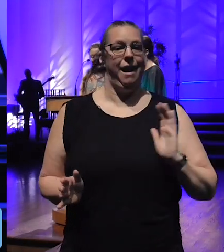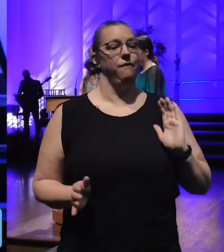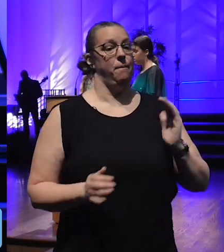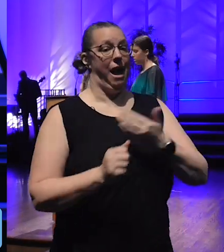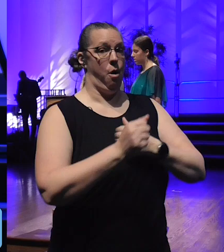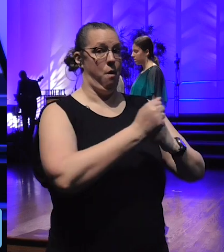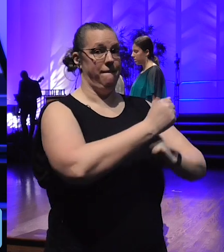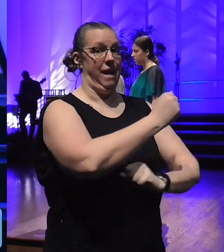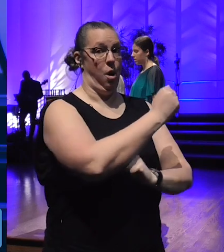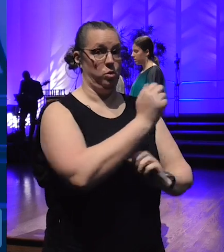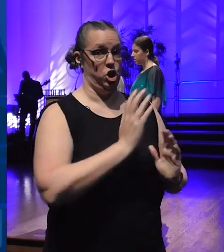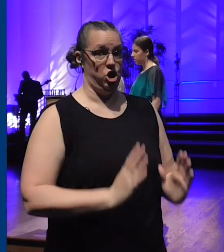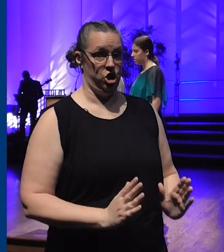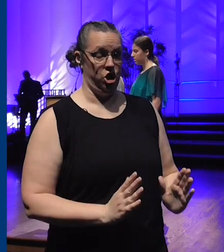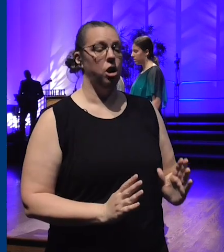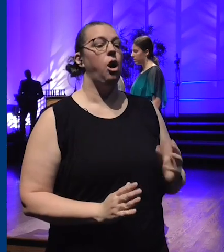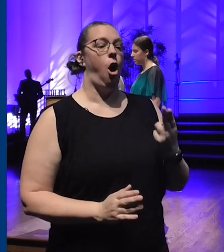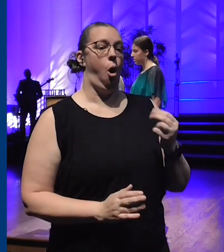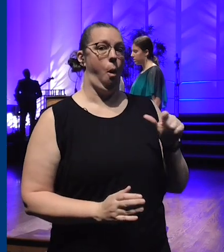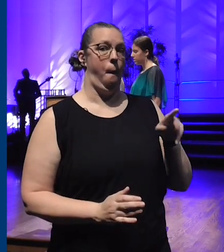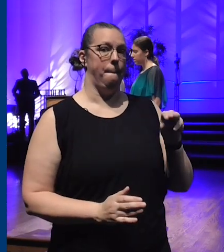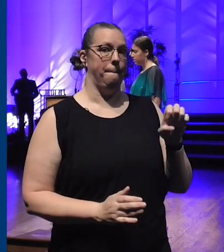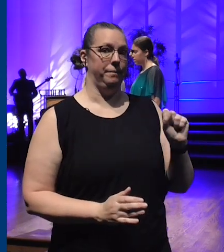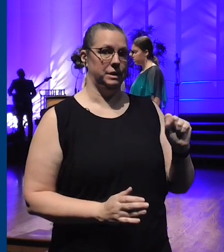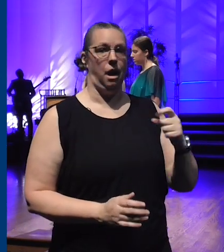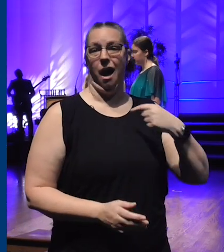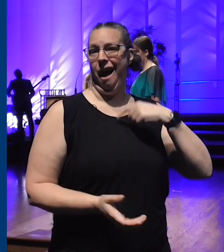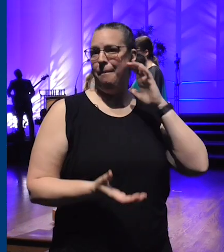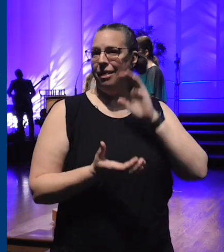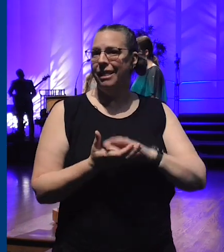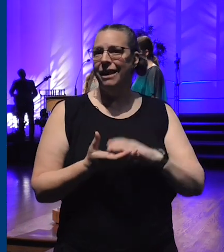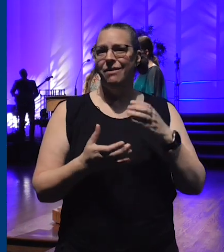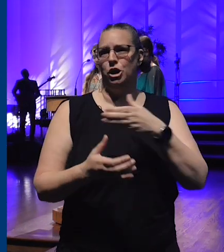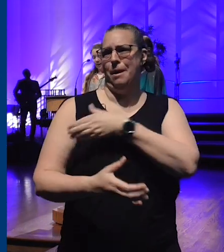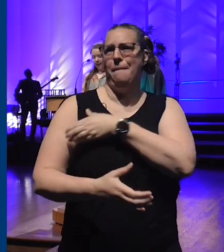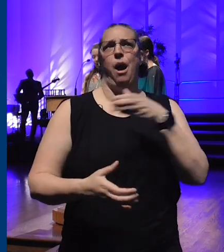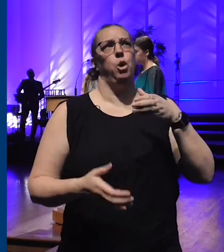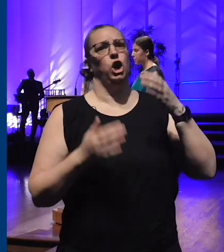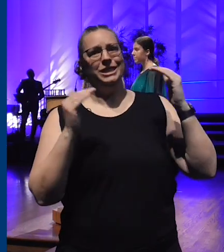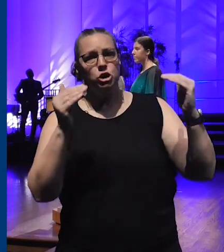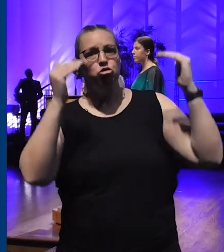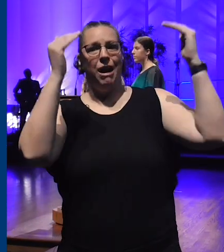Ernest Holmes I believe that there is a power greater than we are that heaven